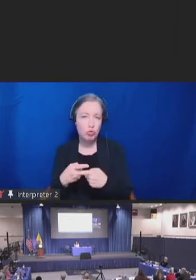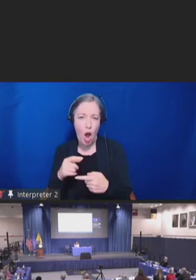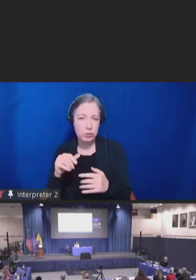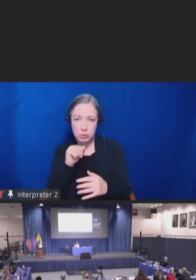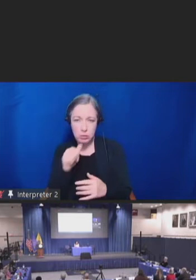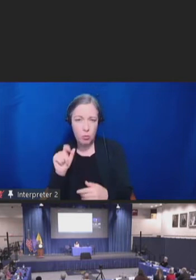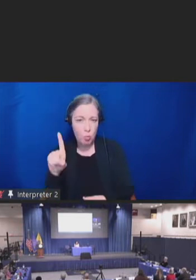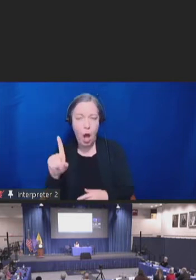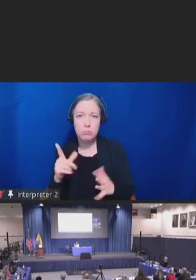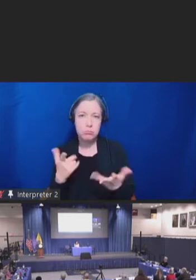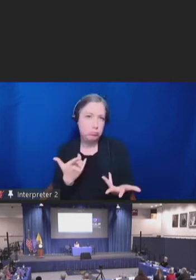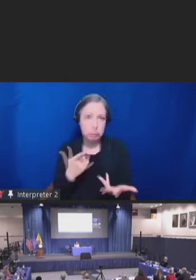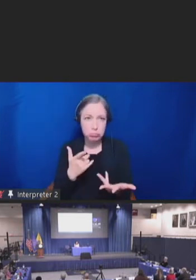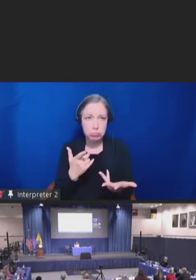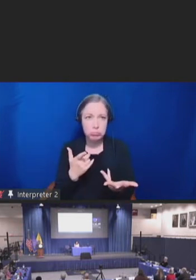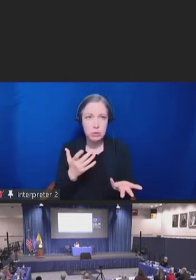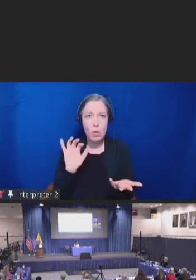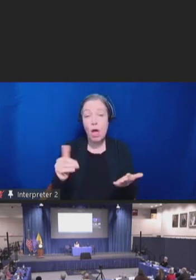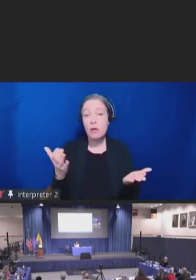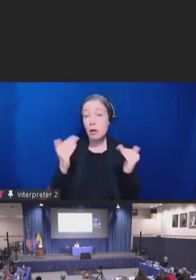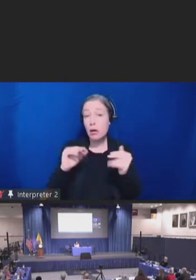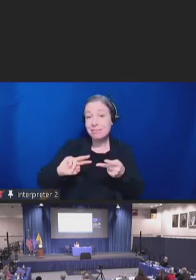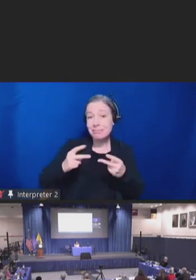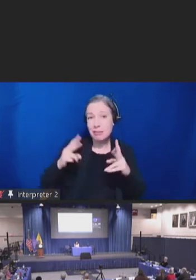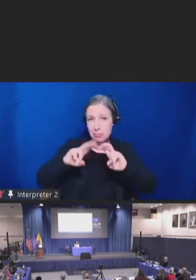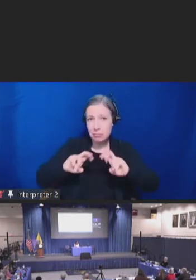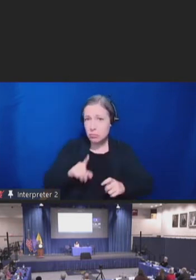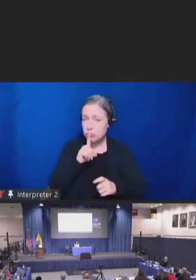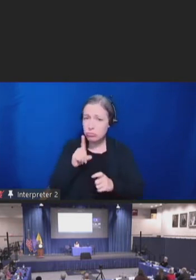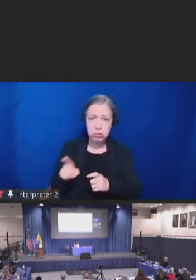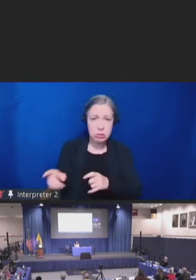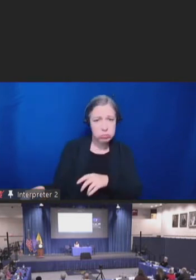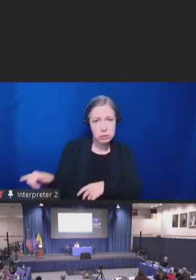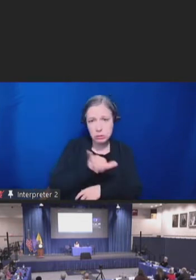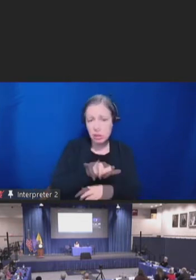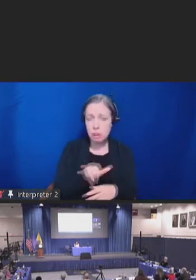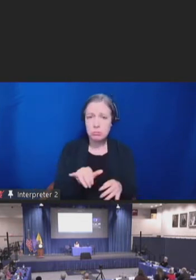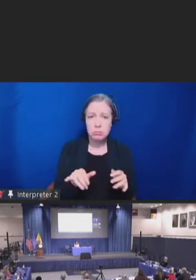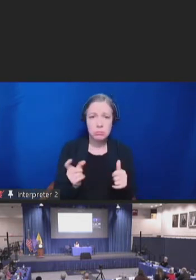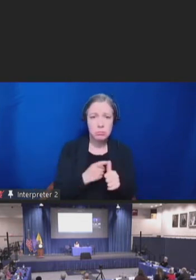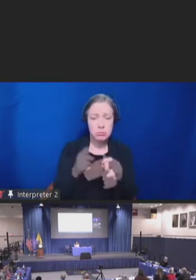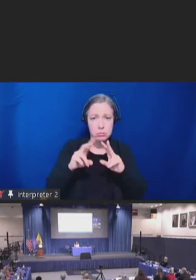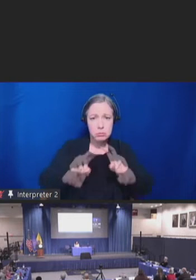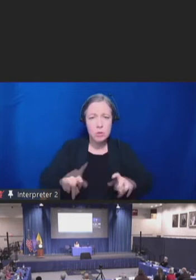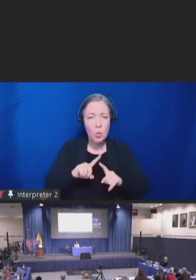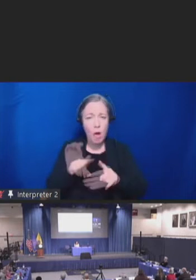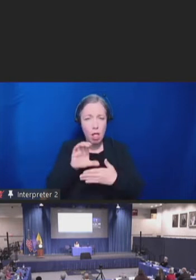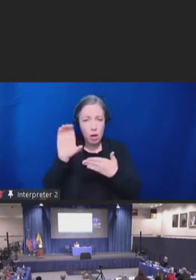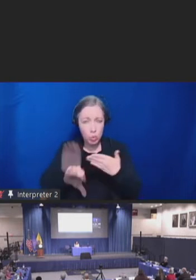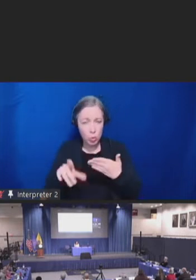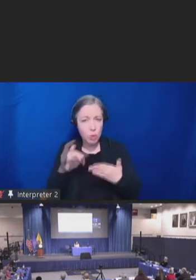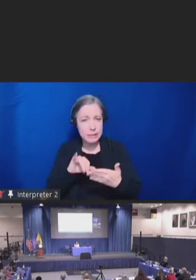Secondary analysis was consistent with the primary findings. So, then the conclusions of this specific study were as follows.